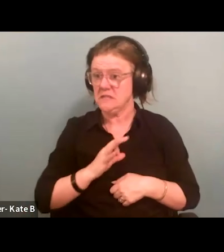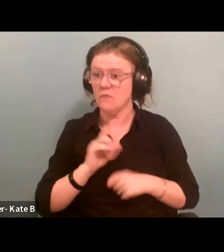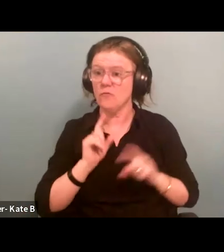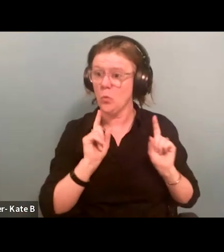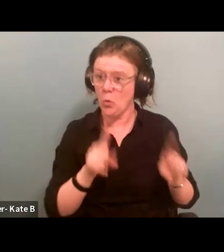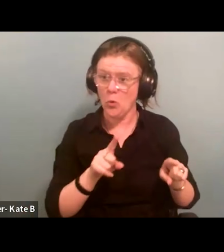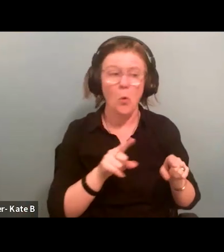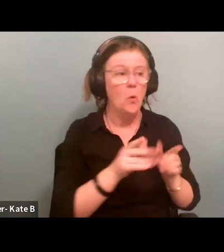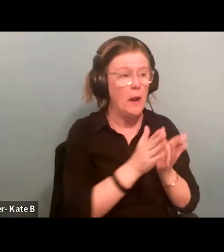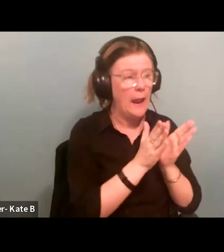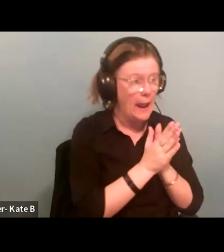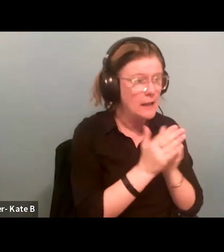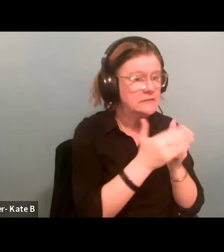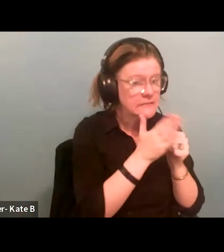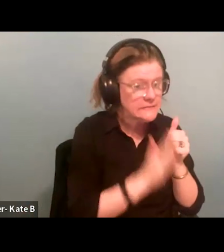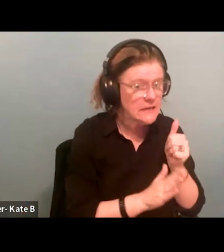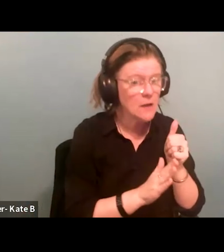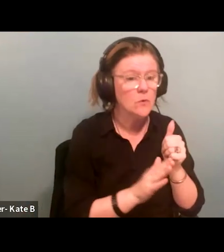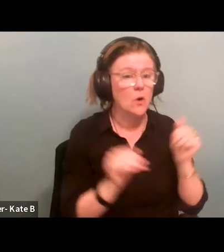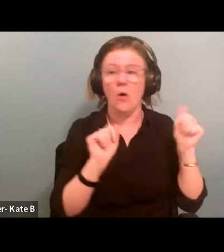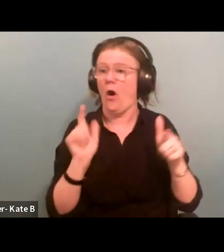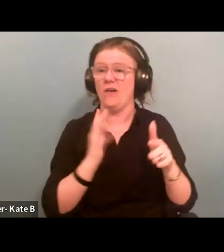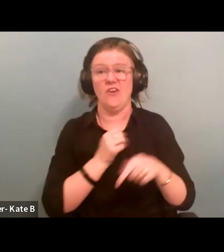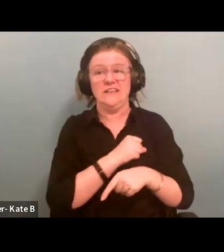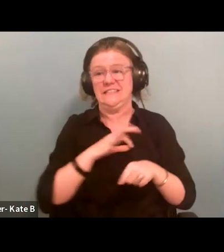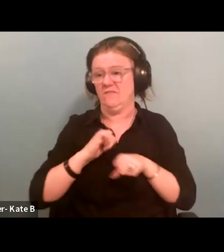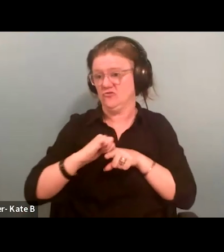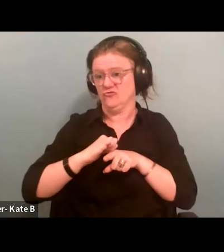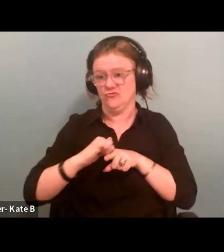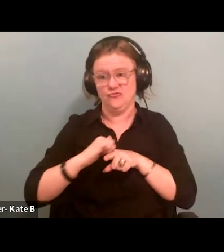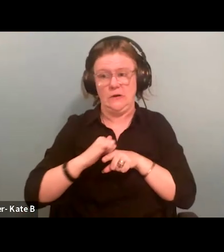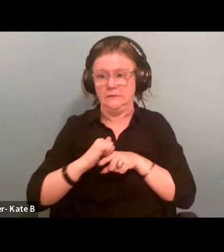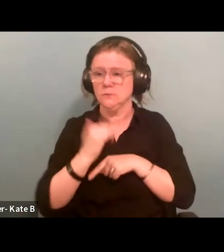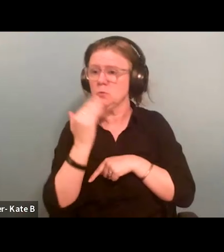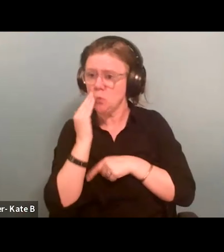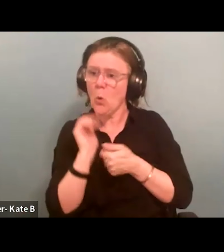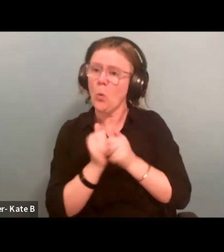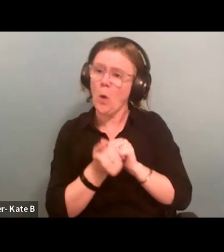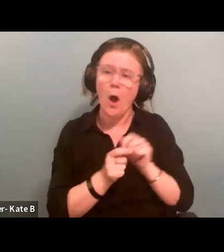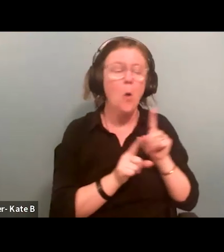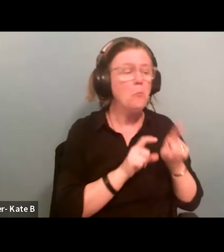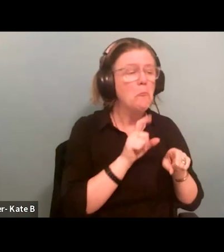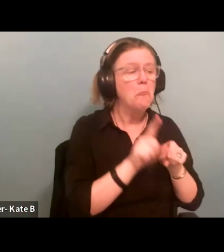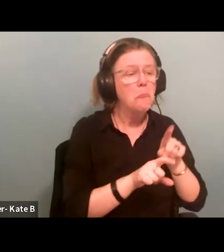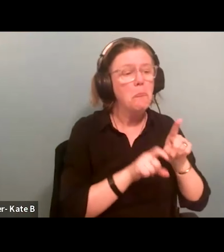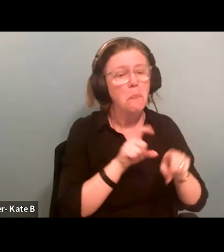are trained down in Harrisburg, or virtually they've done some of them. But they go through a three-to-five-day training.